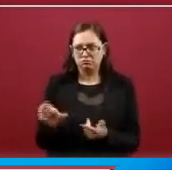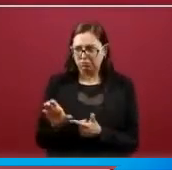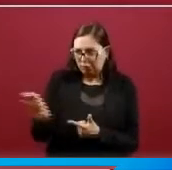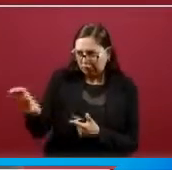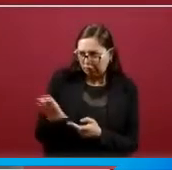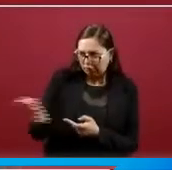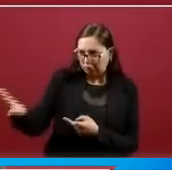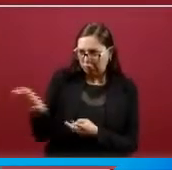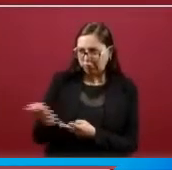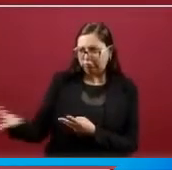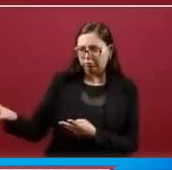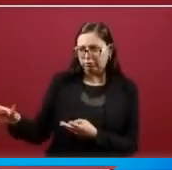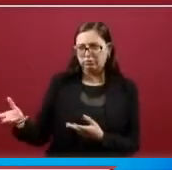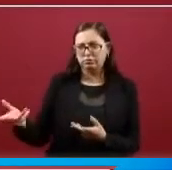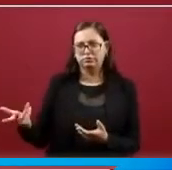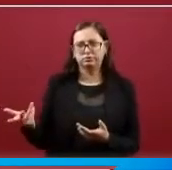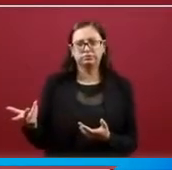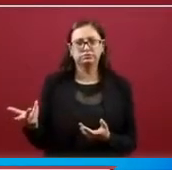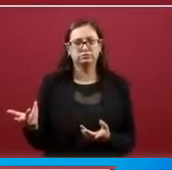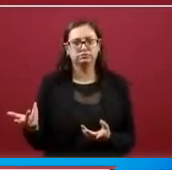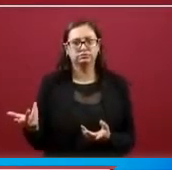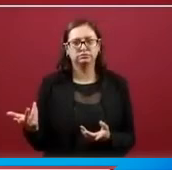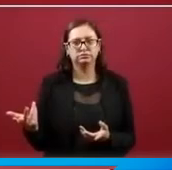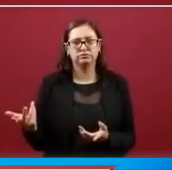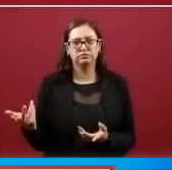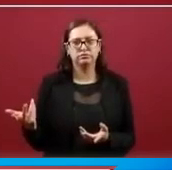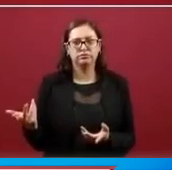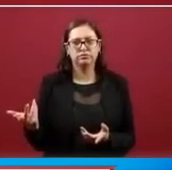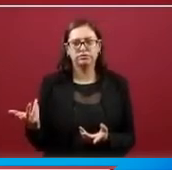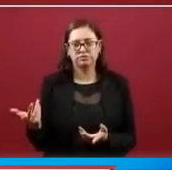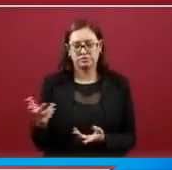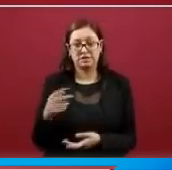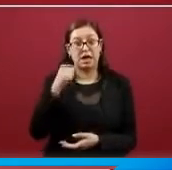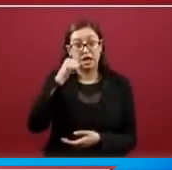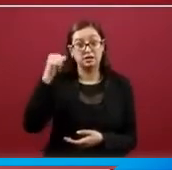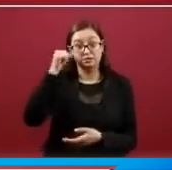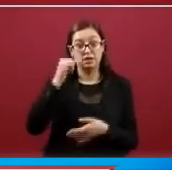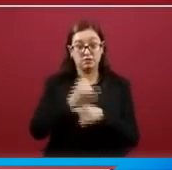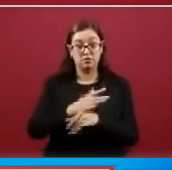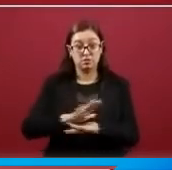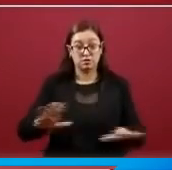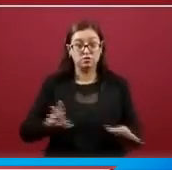and avoid the hoarding of a small group of suppliers of medicines and healing materials